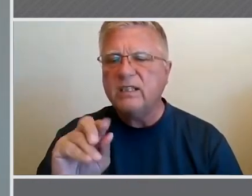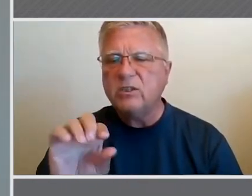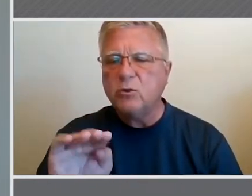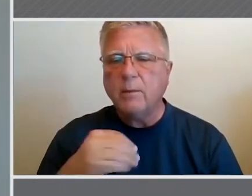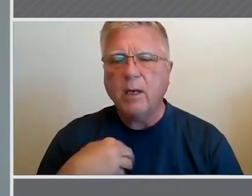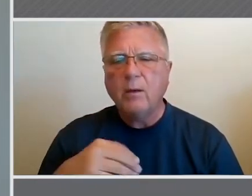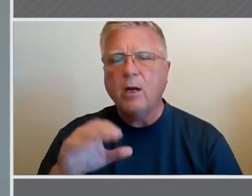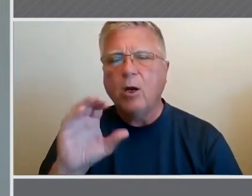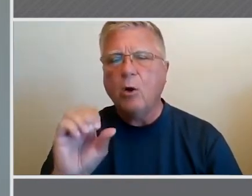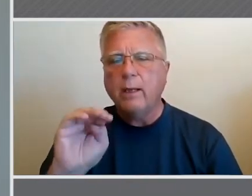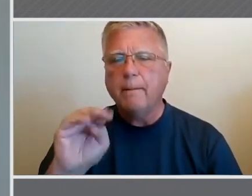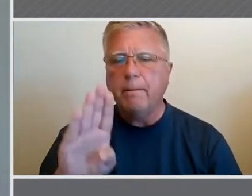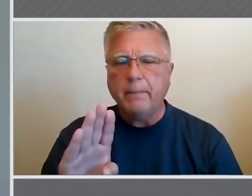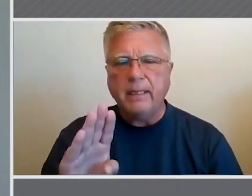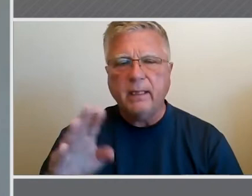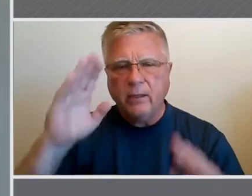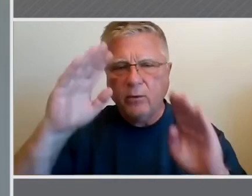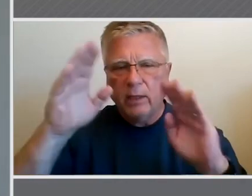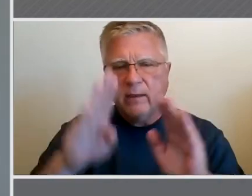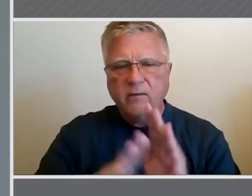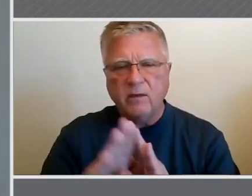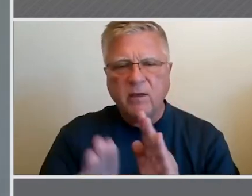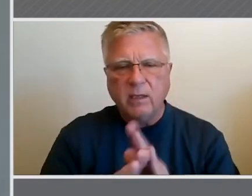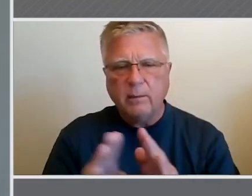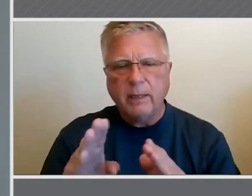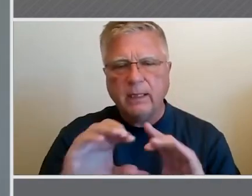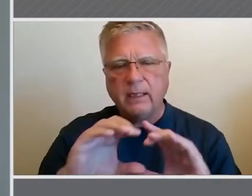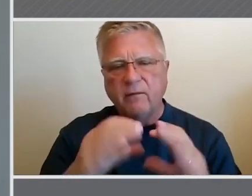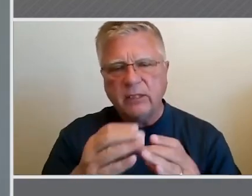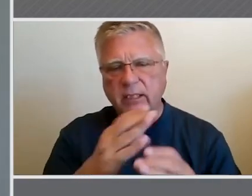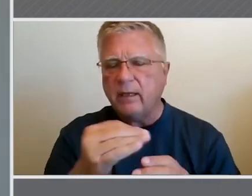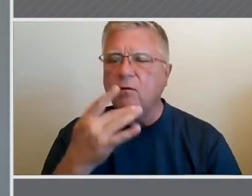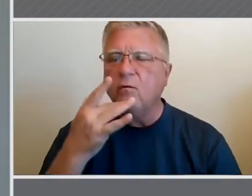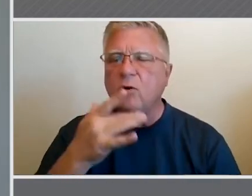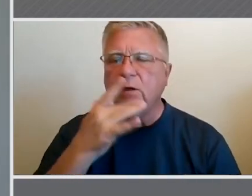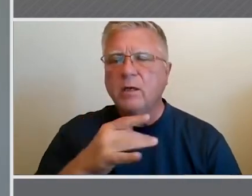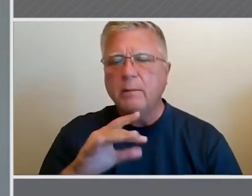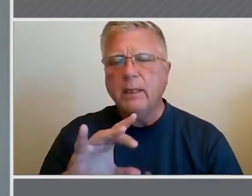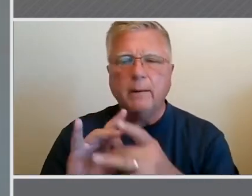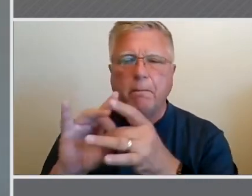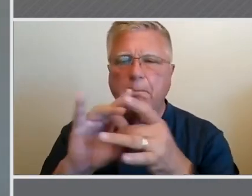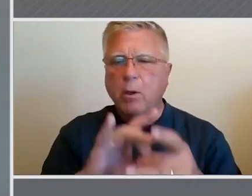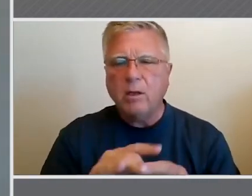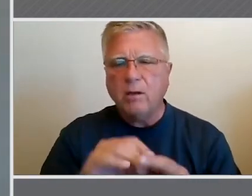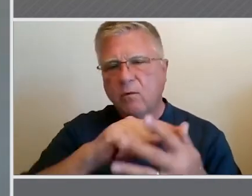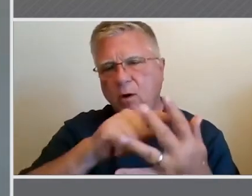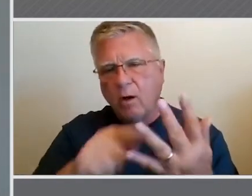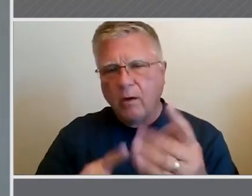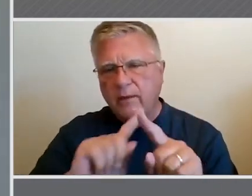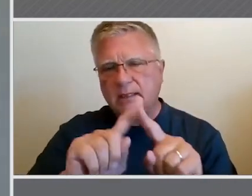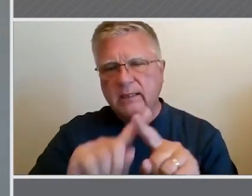And we're fortunate to be able to be a part of all these different improvements throughout the city.